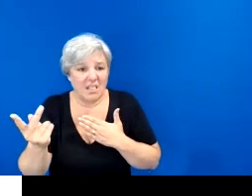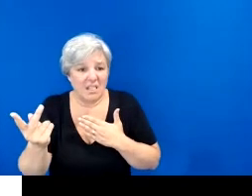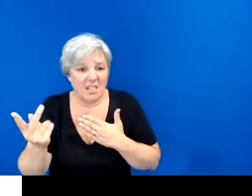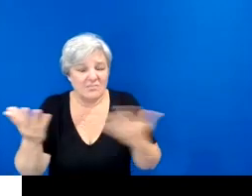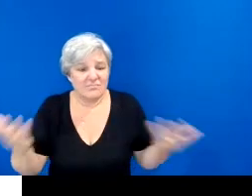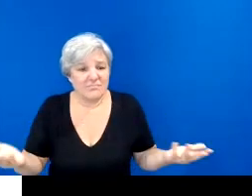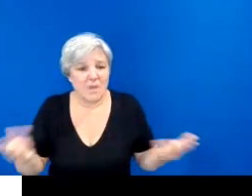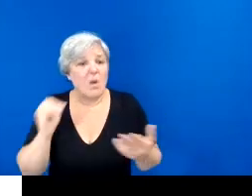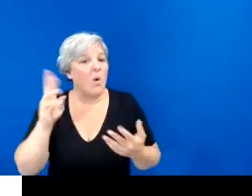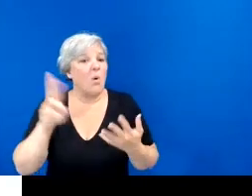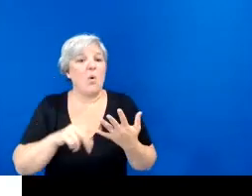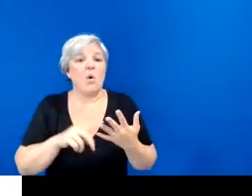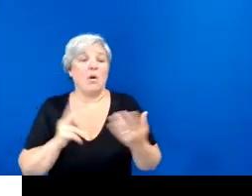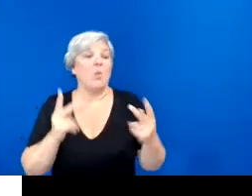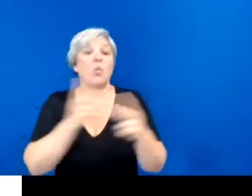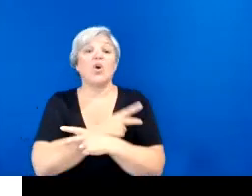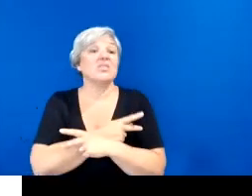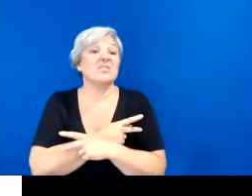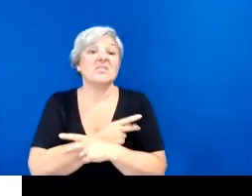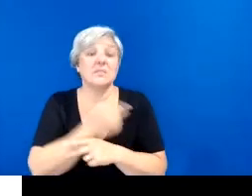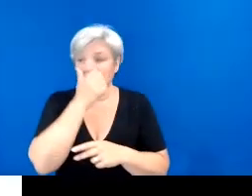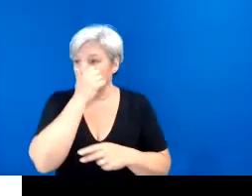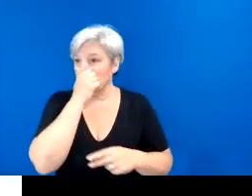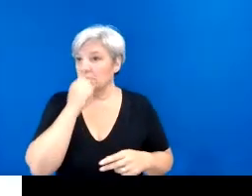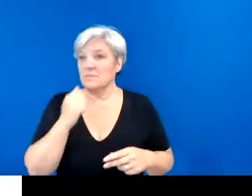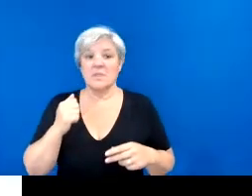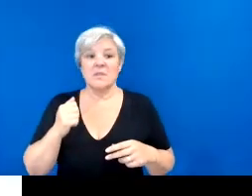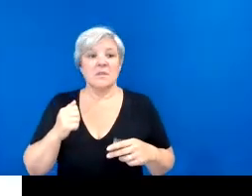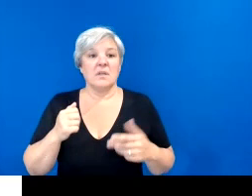or worst case scenario, just feel completely defeated